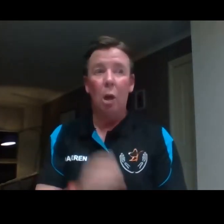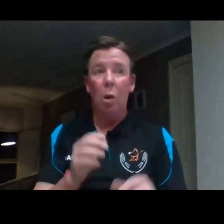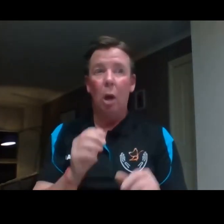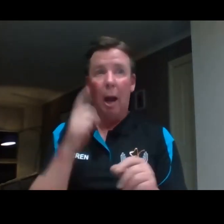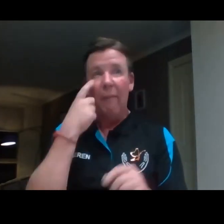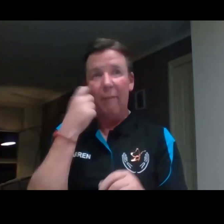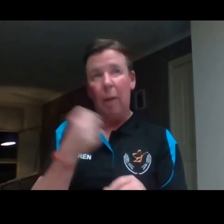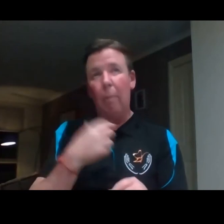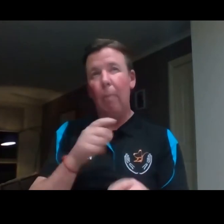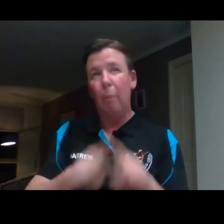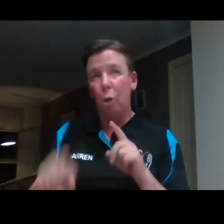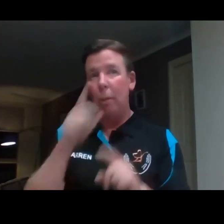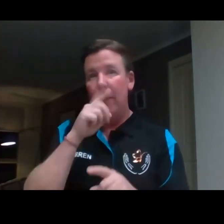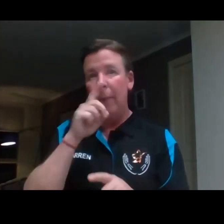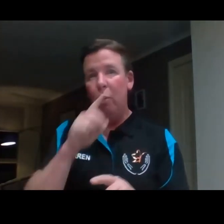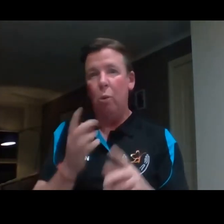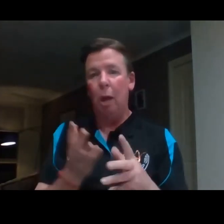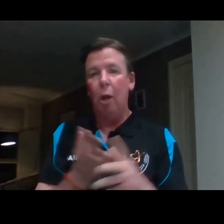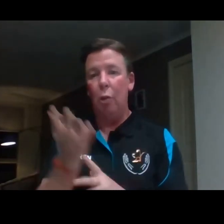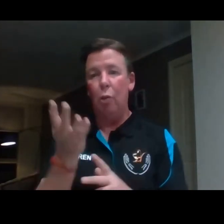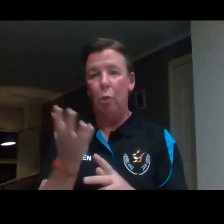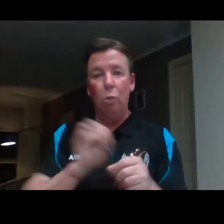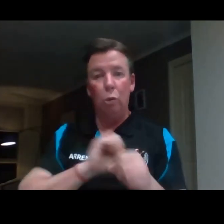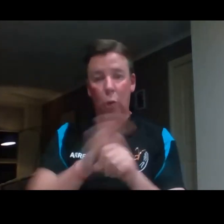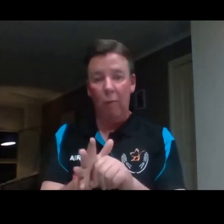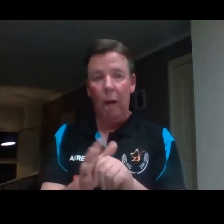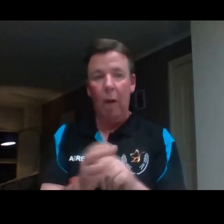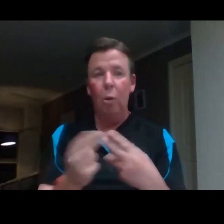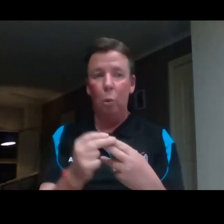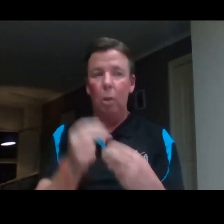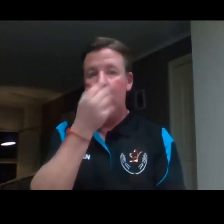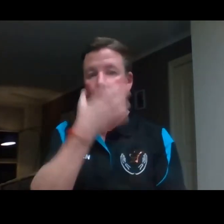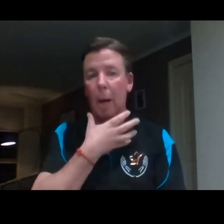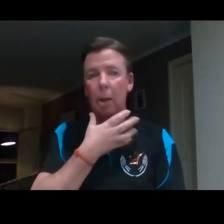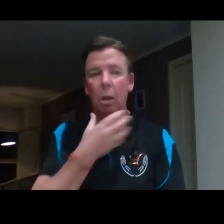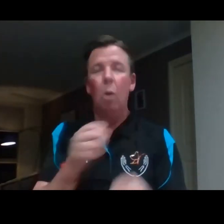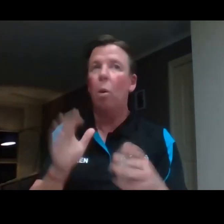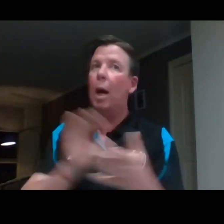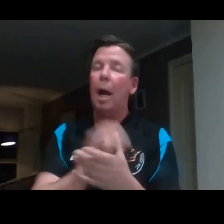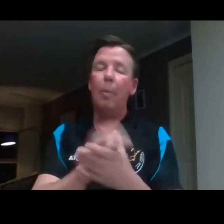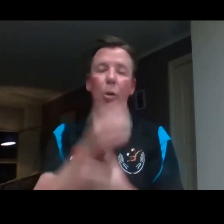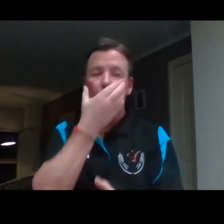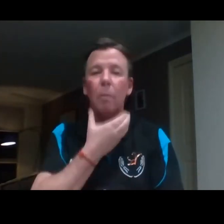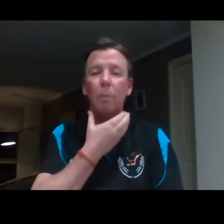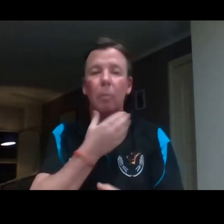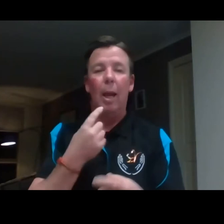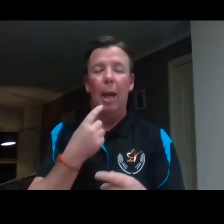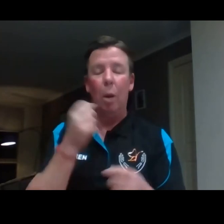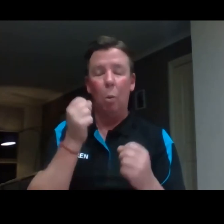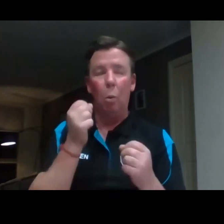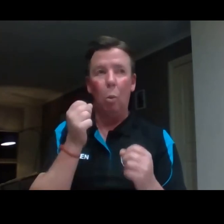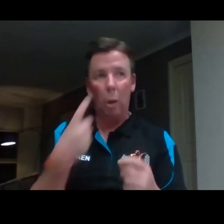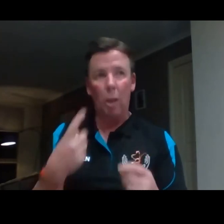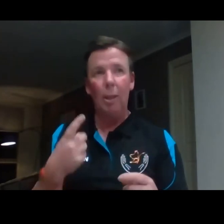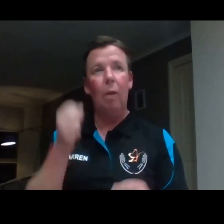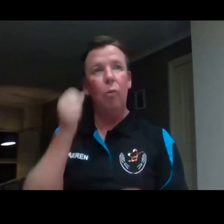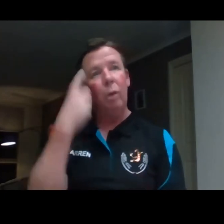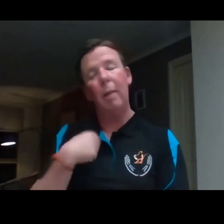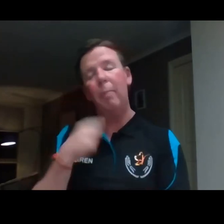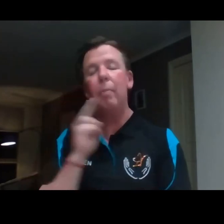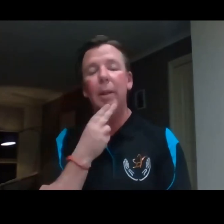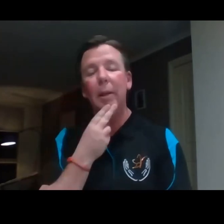So I find most people are happy to remove their masks once they know I am Deaf.